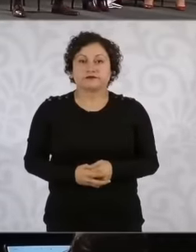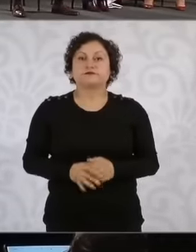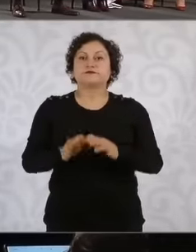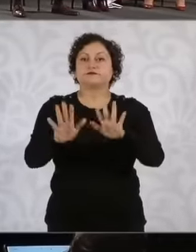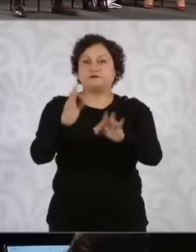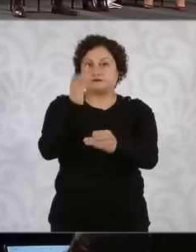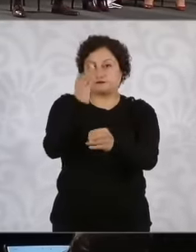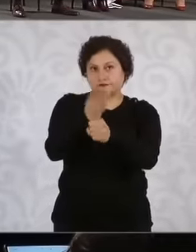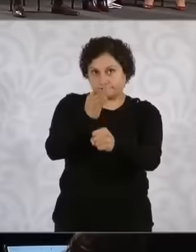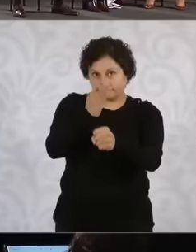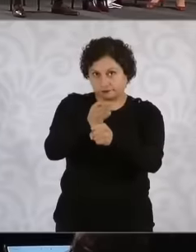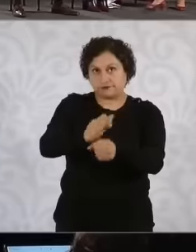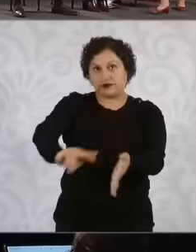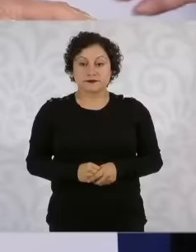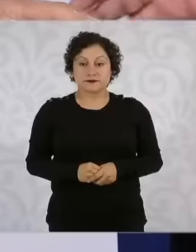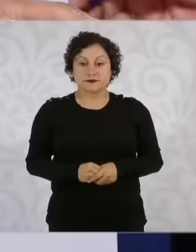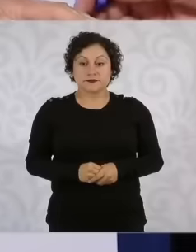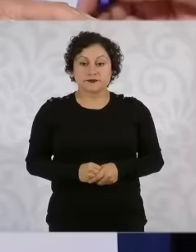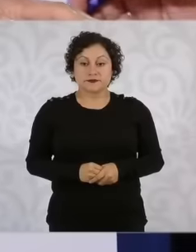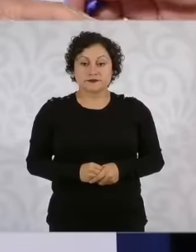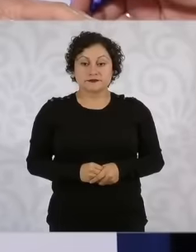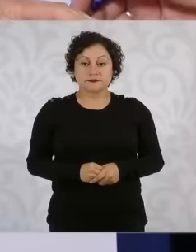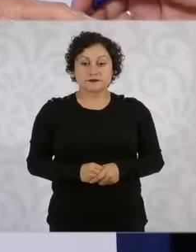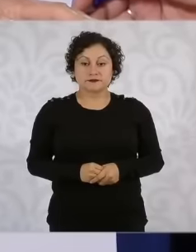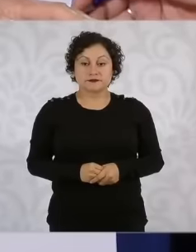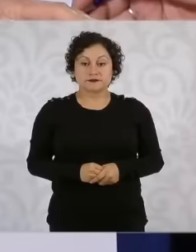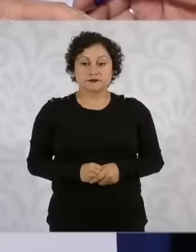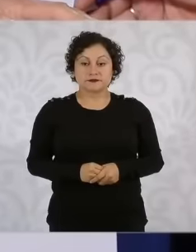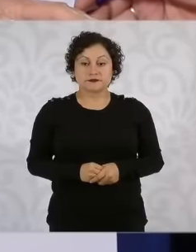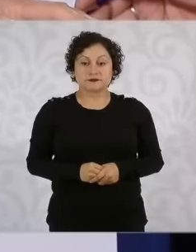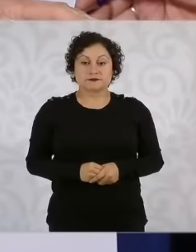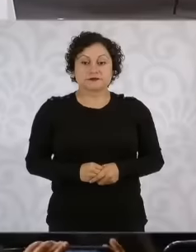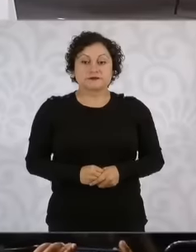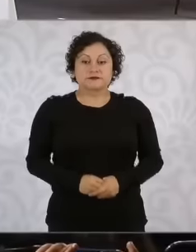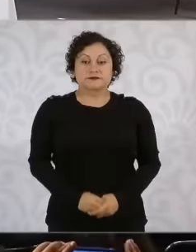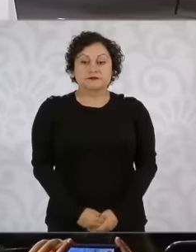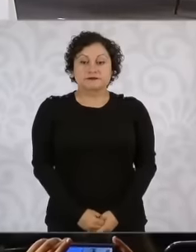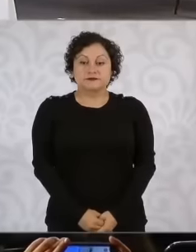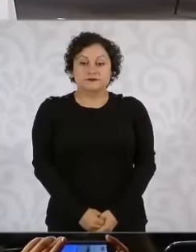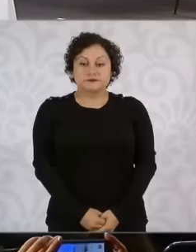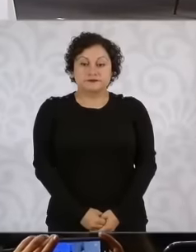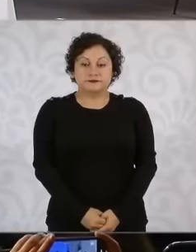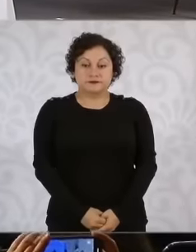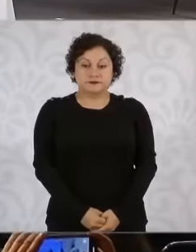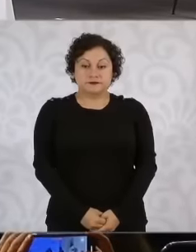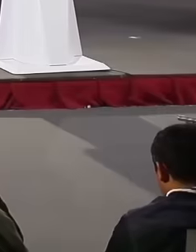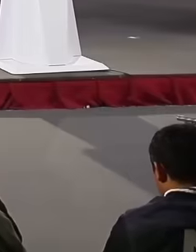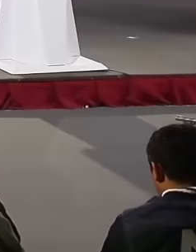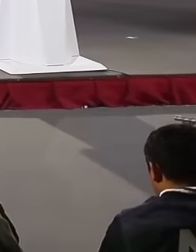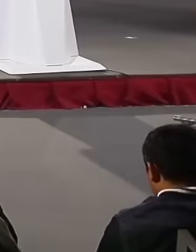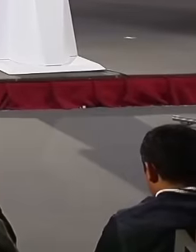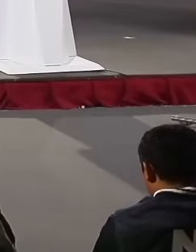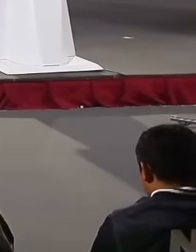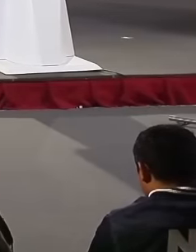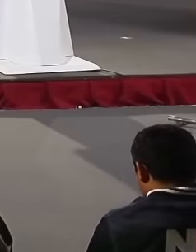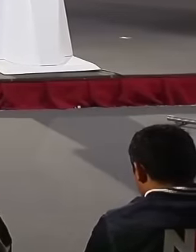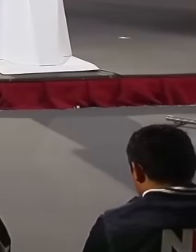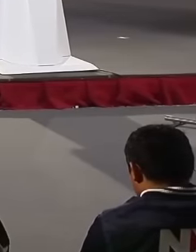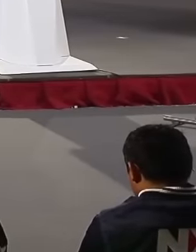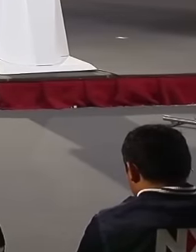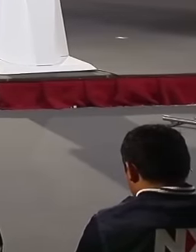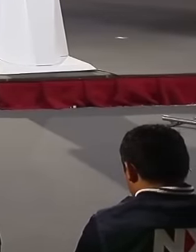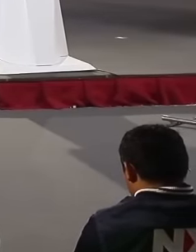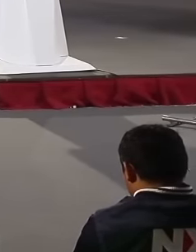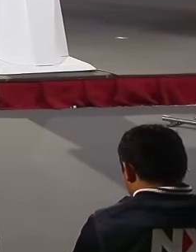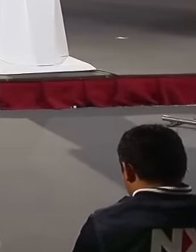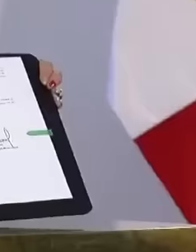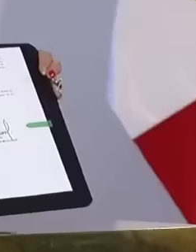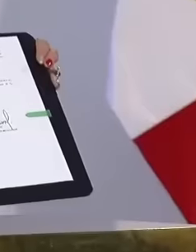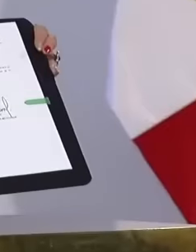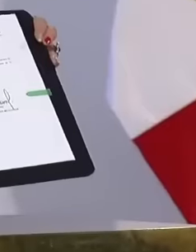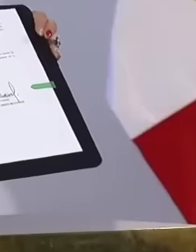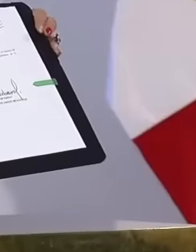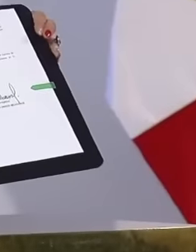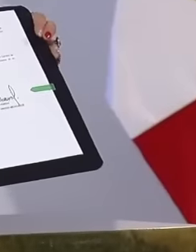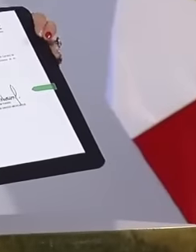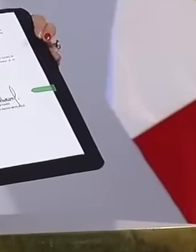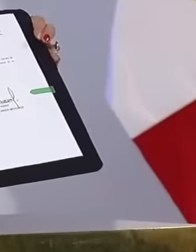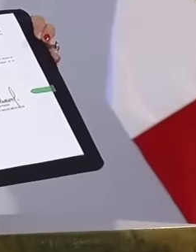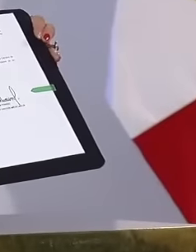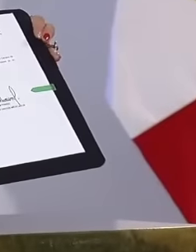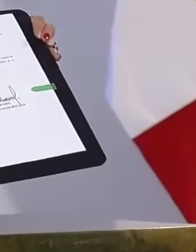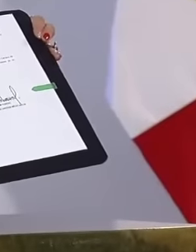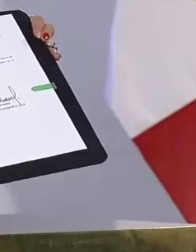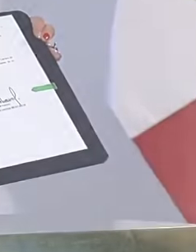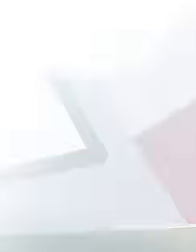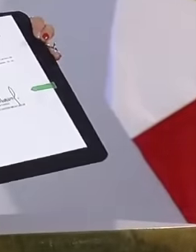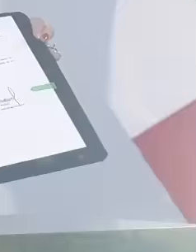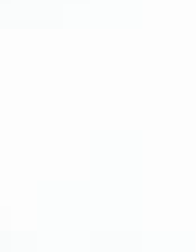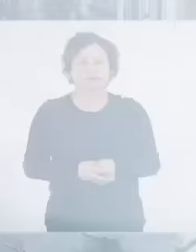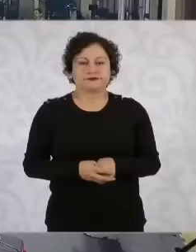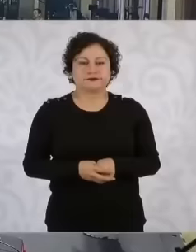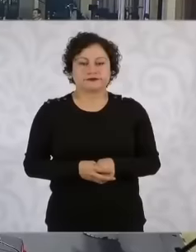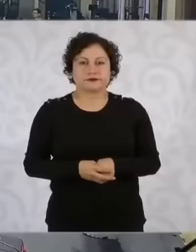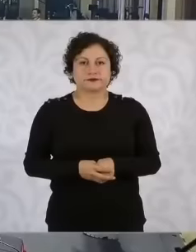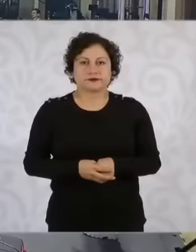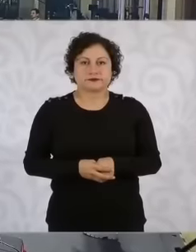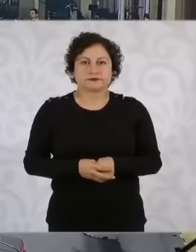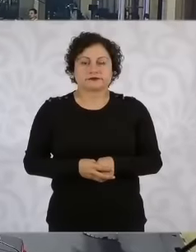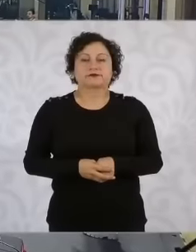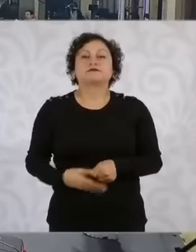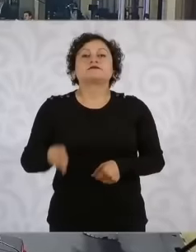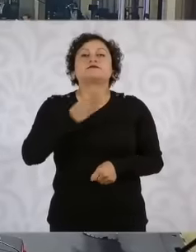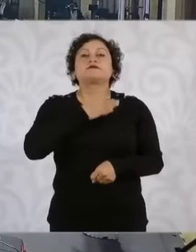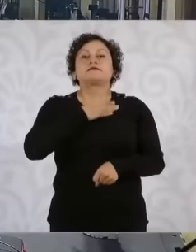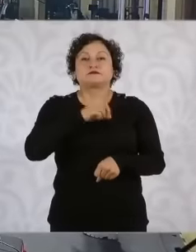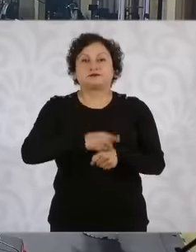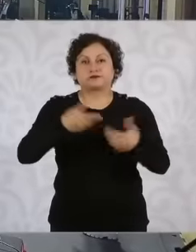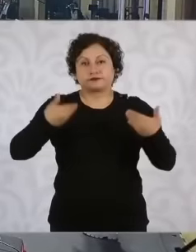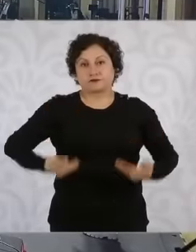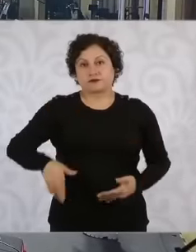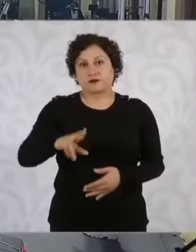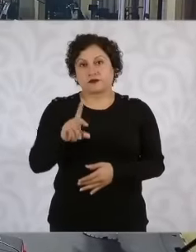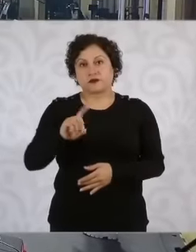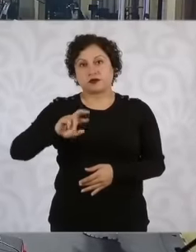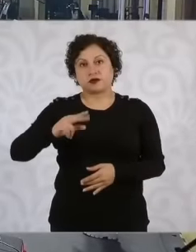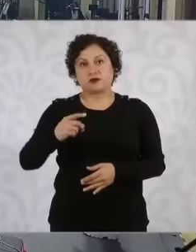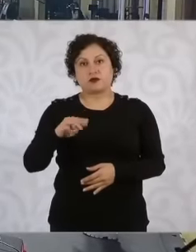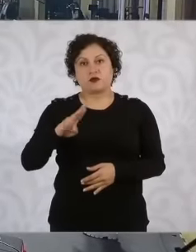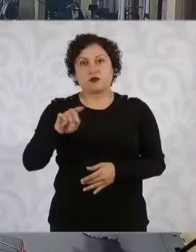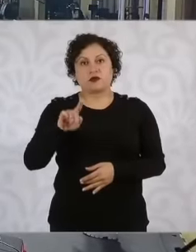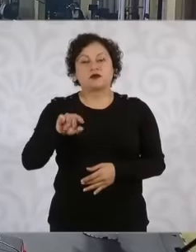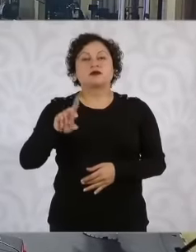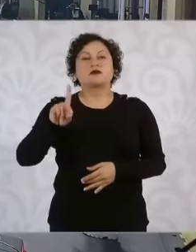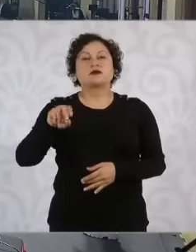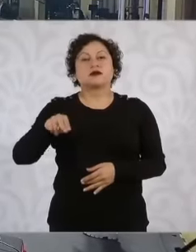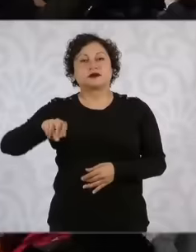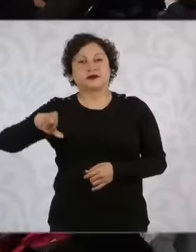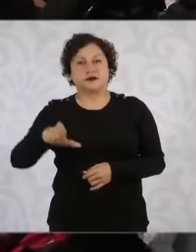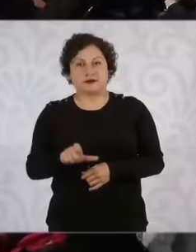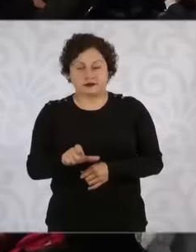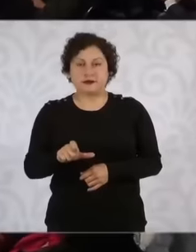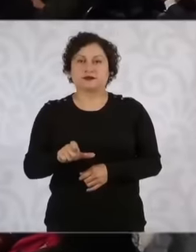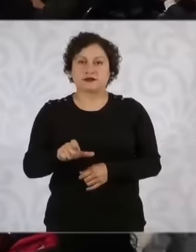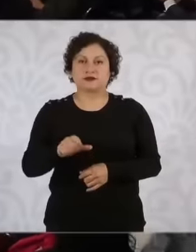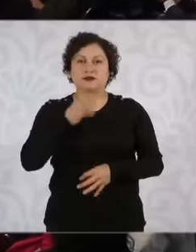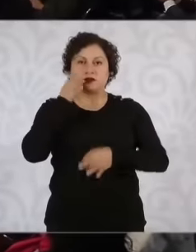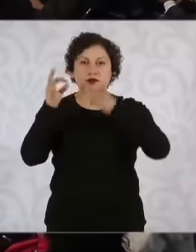good morning president Rodrigo Muñoz dnx news the first about this